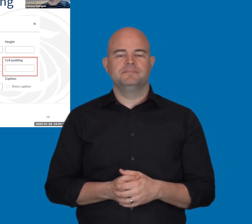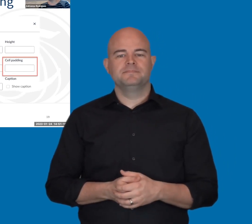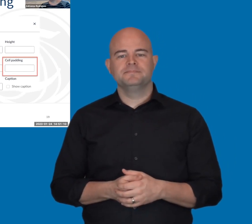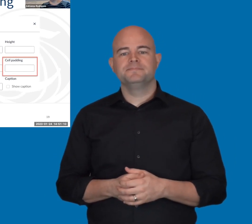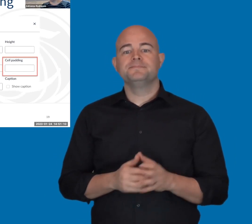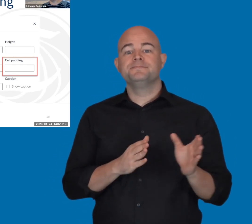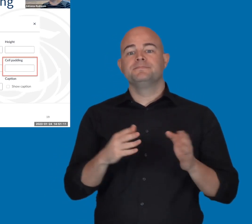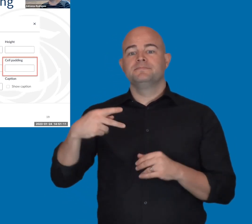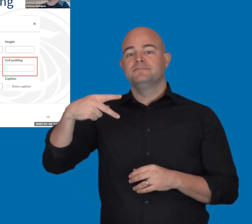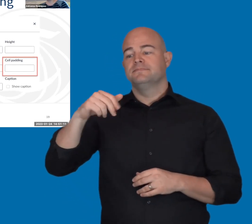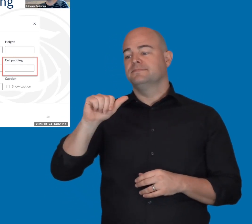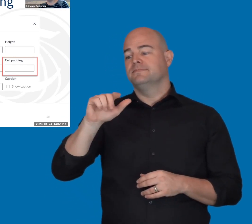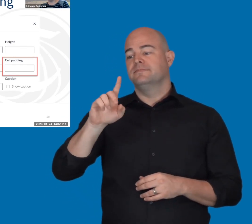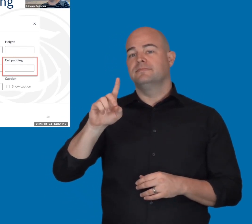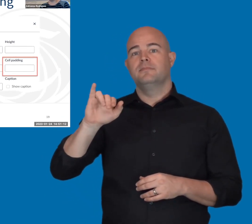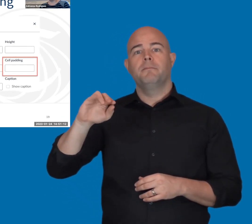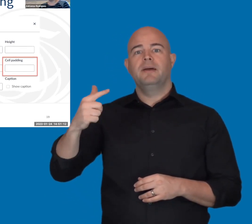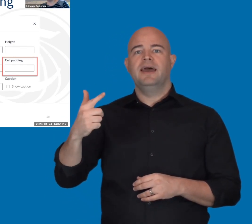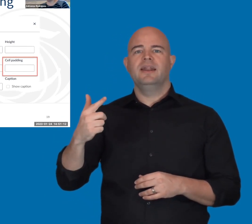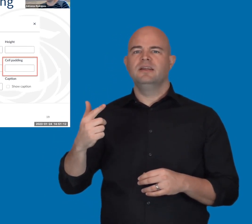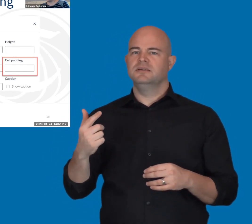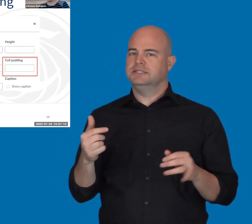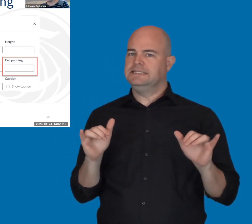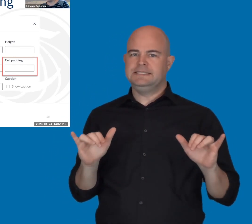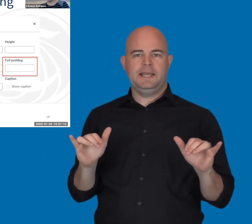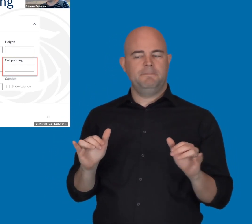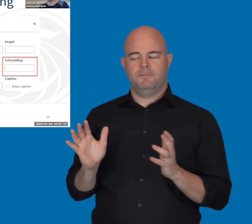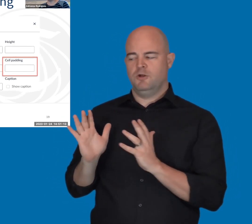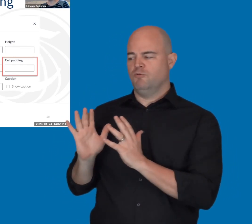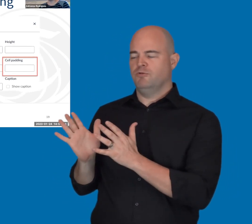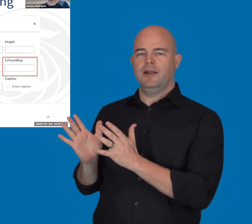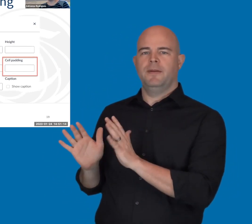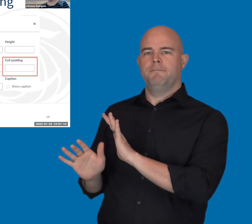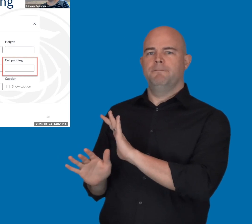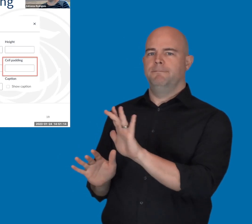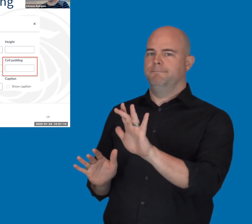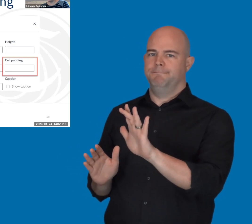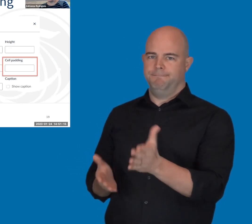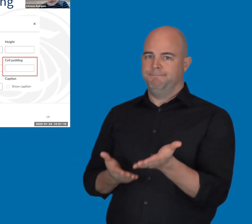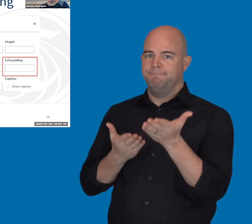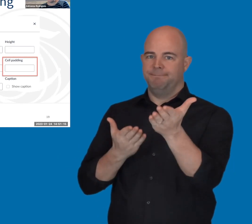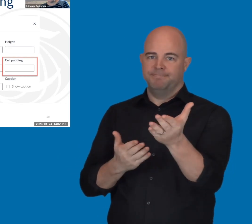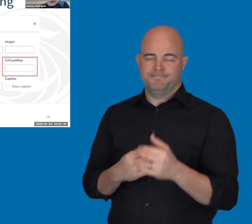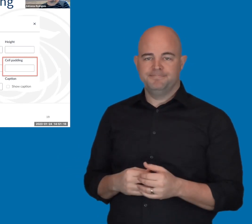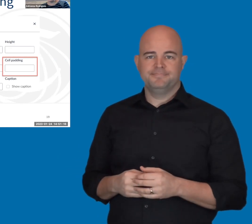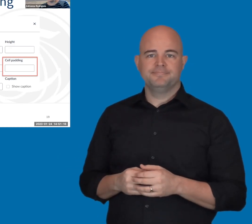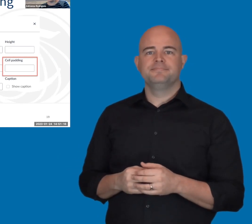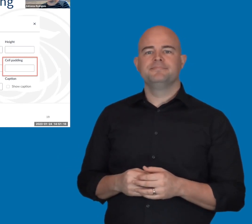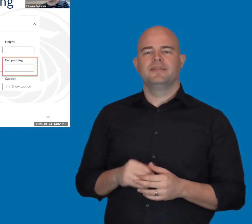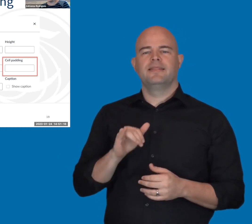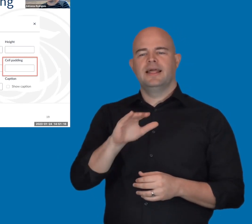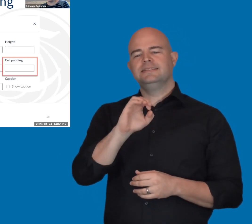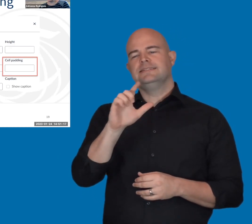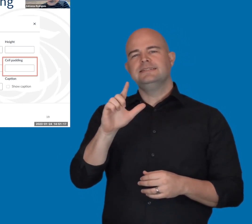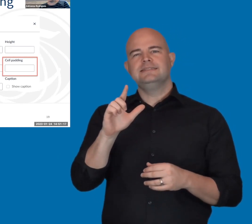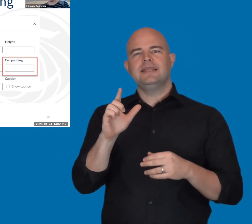Cell padding, same thing. We recommend leaving it blank. That's just the space between the cell edges and the content of the cell.